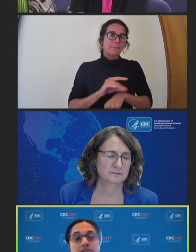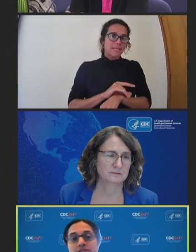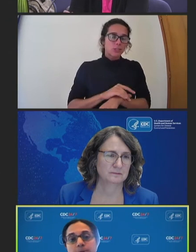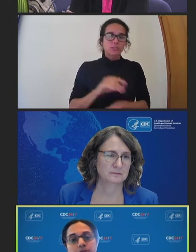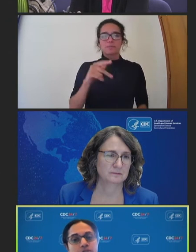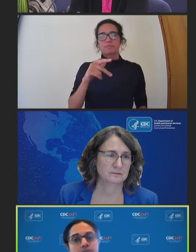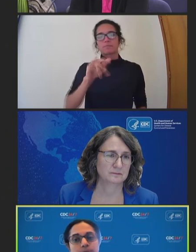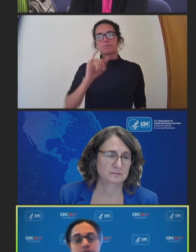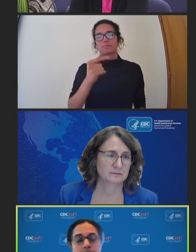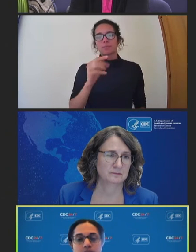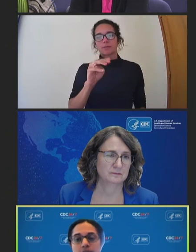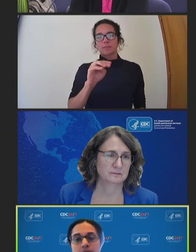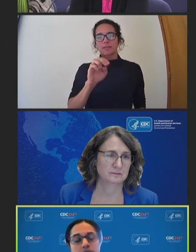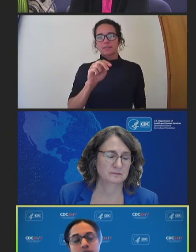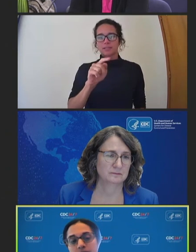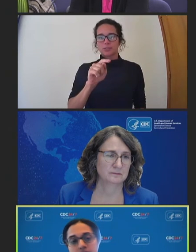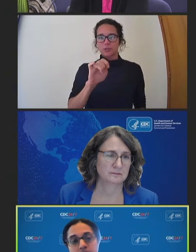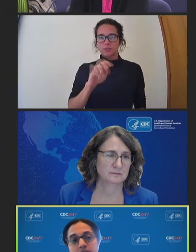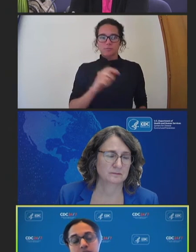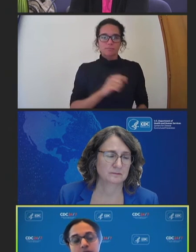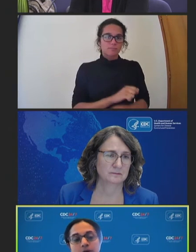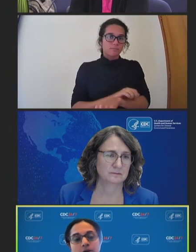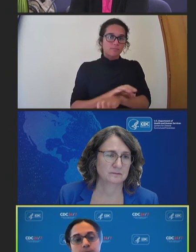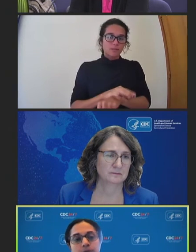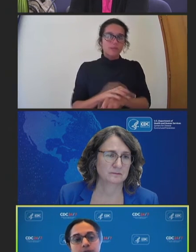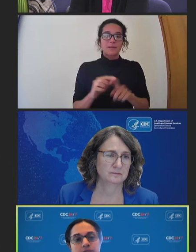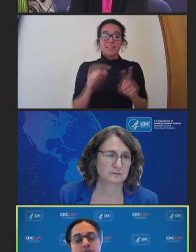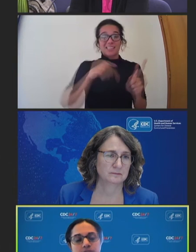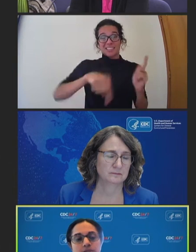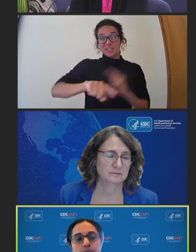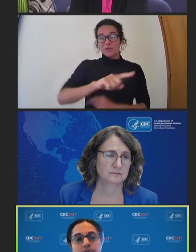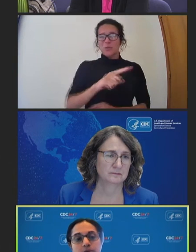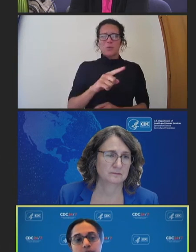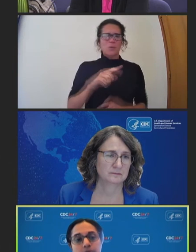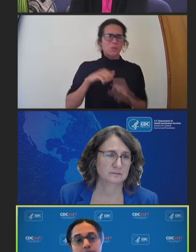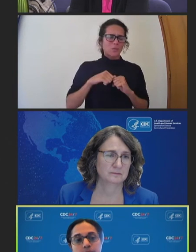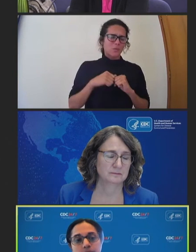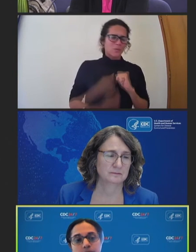But these patients, my goodness, like, it's just heartbreaking to see what they're going through.